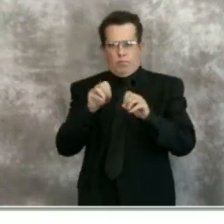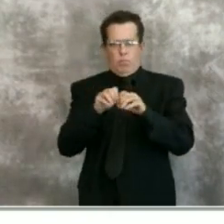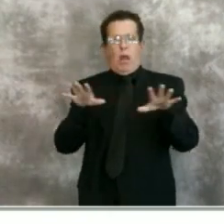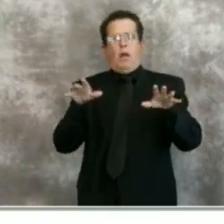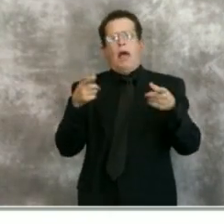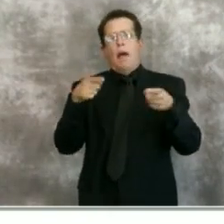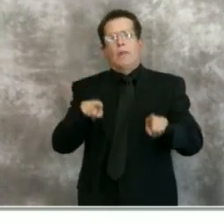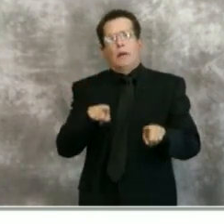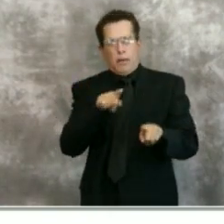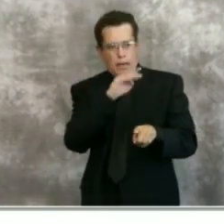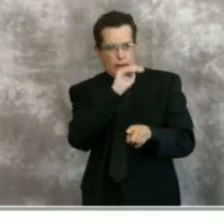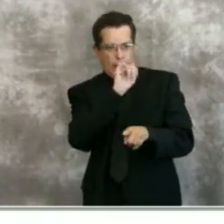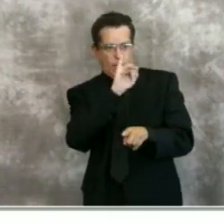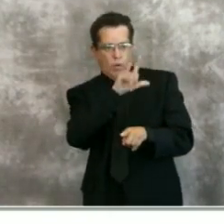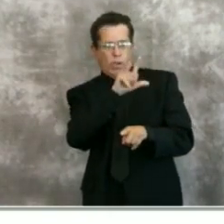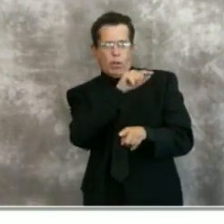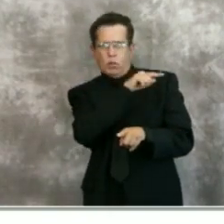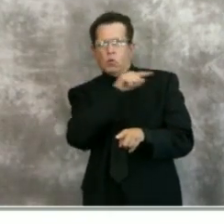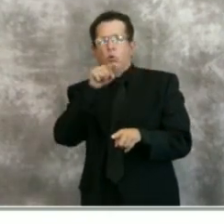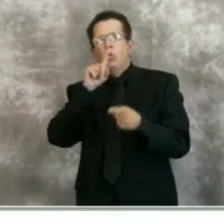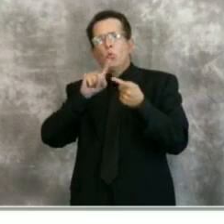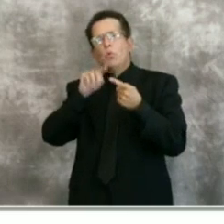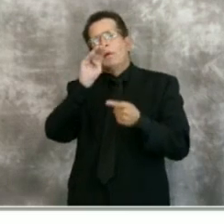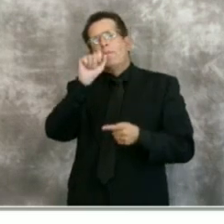OUR AT THE CURVE AS YOU CAN